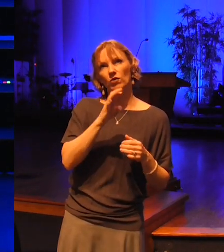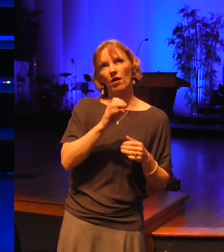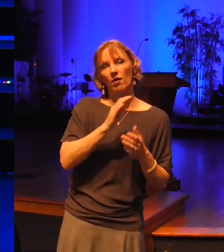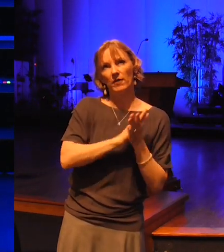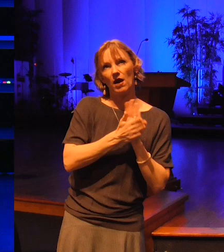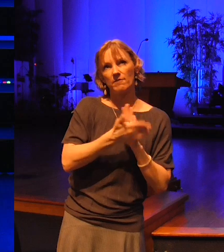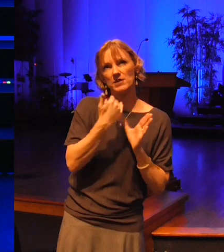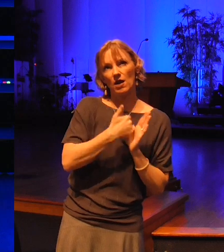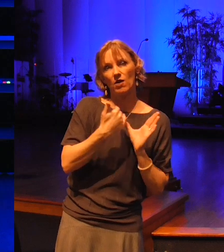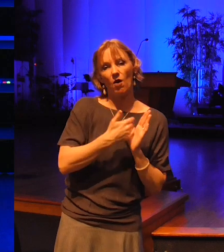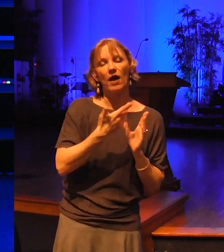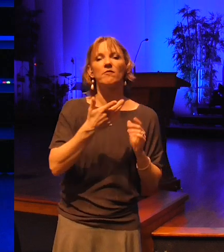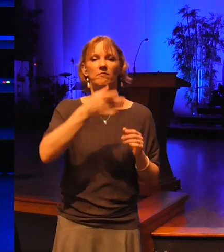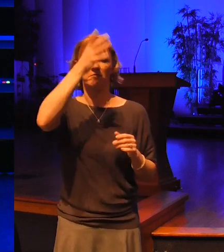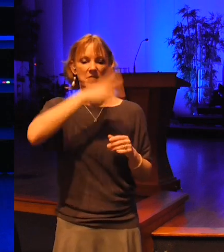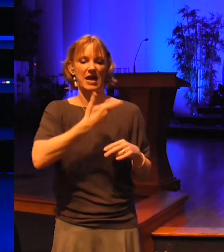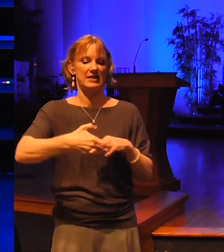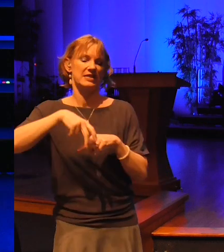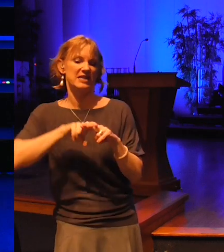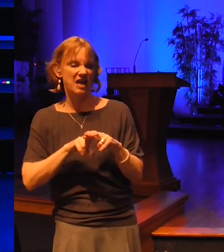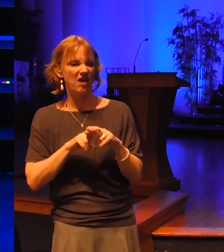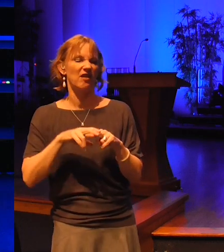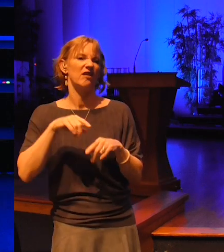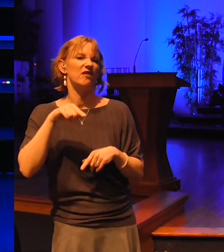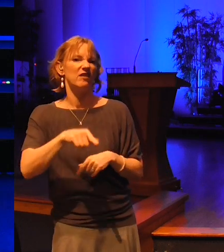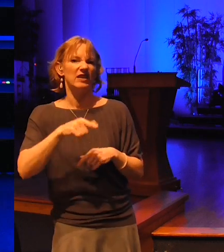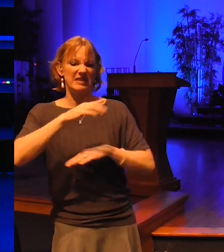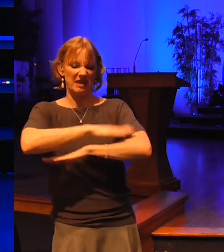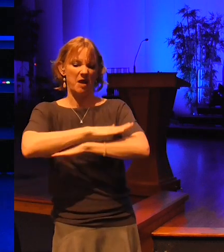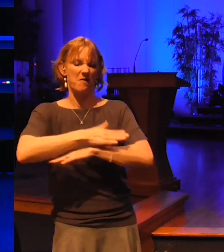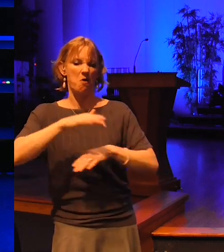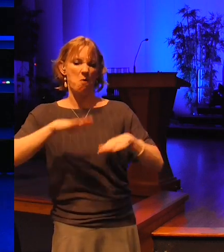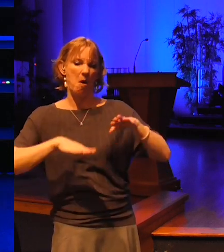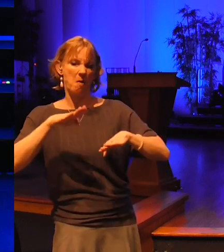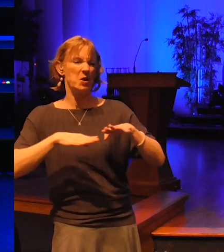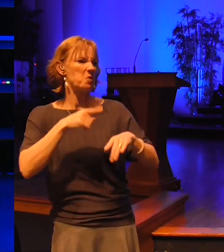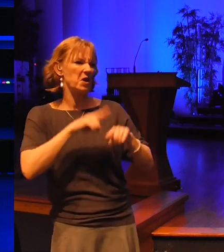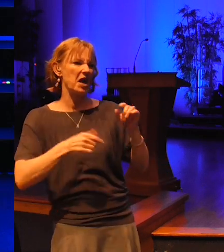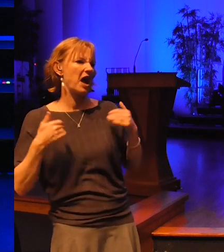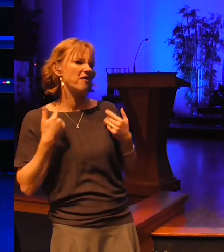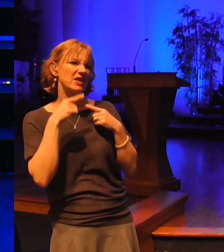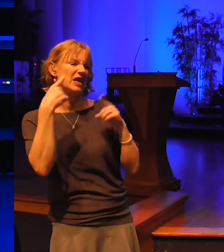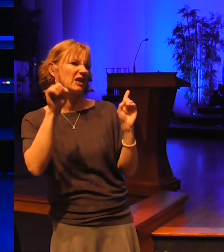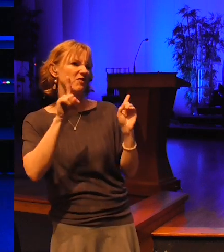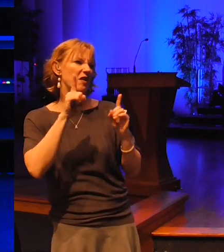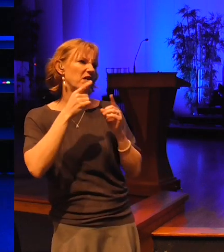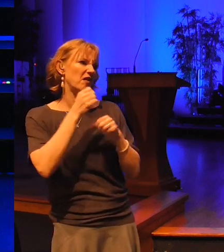uh and it's wobbly mocha Joe you can't have a successful coffee shop with a wobbly table mocha